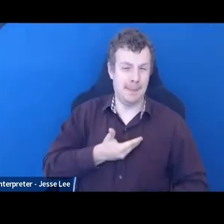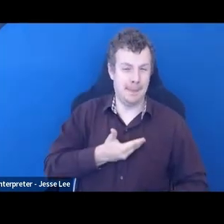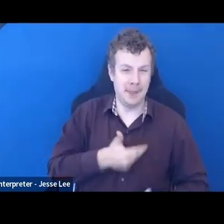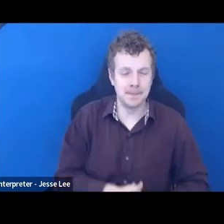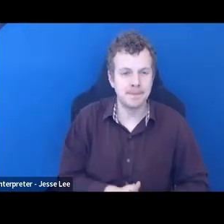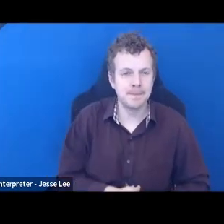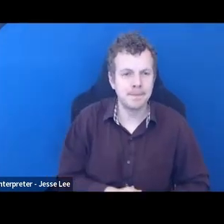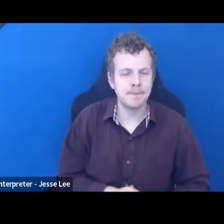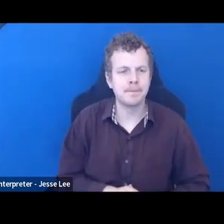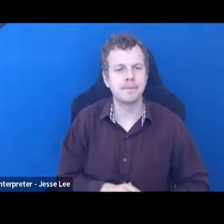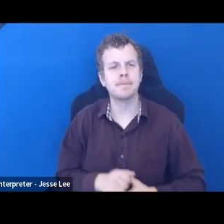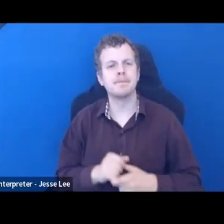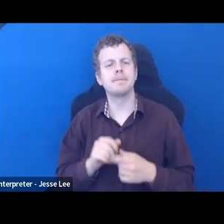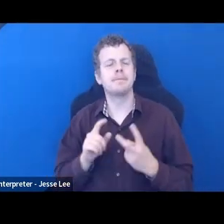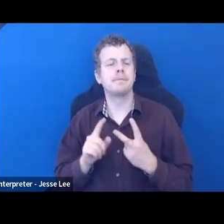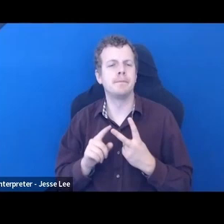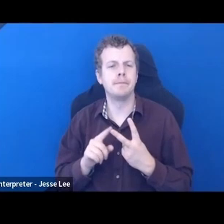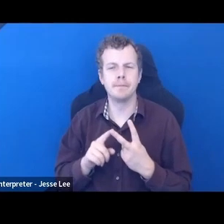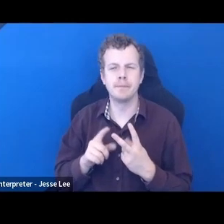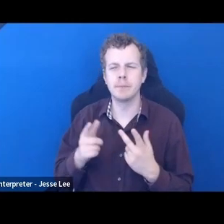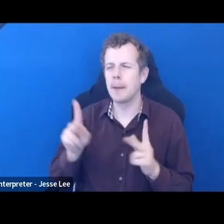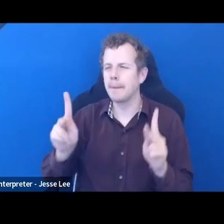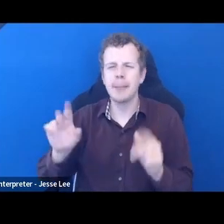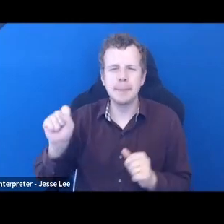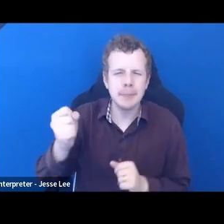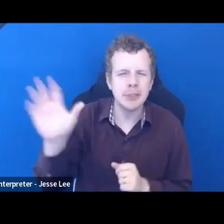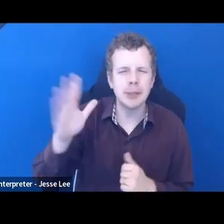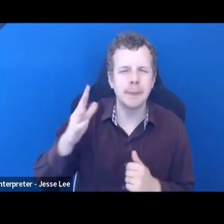So this could be through connecting parents with other parents.